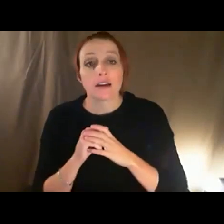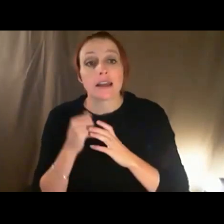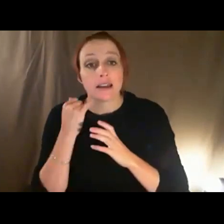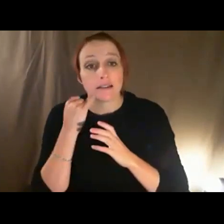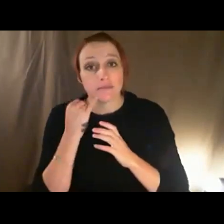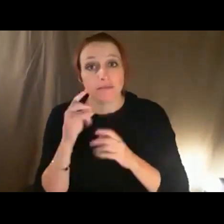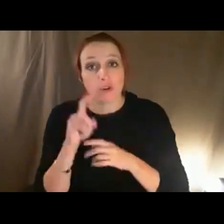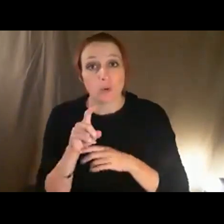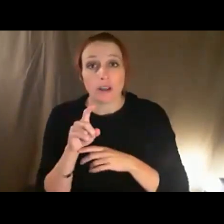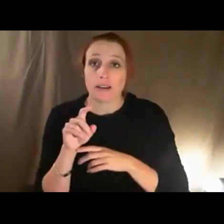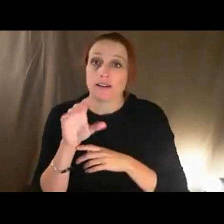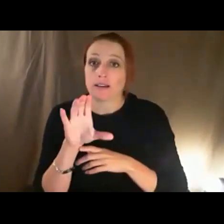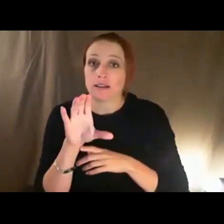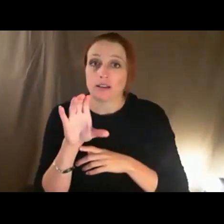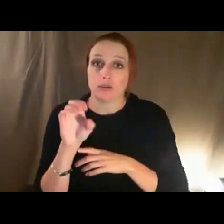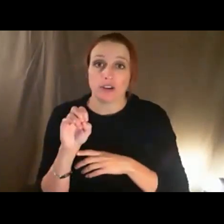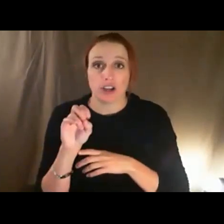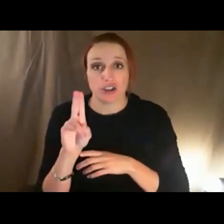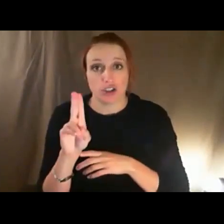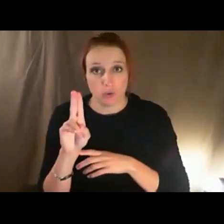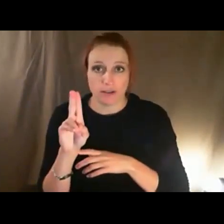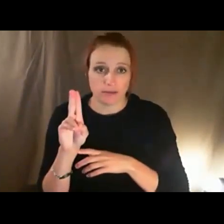units, credits, and your CRC credits.